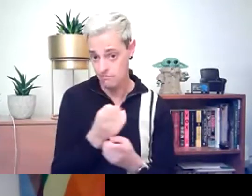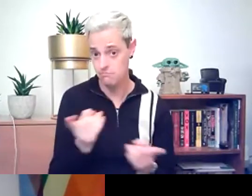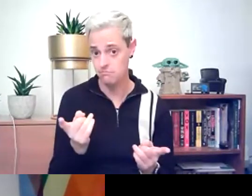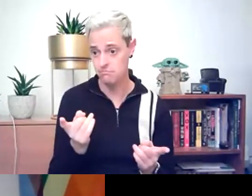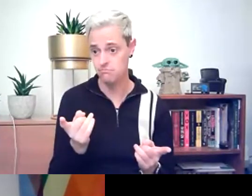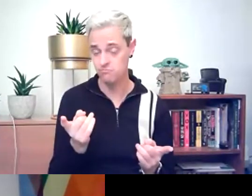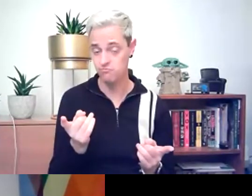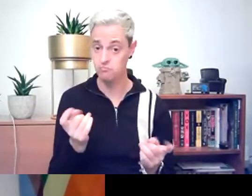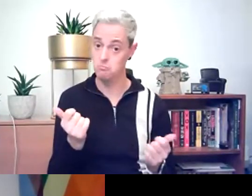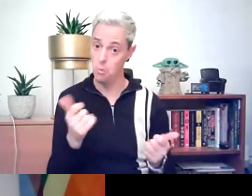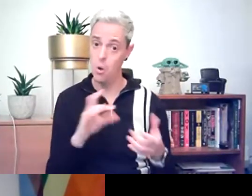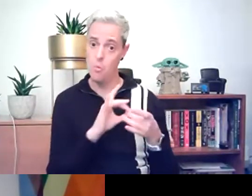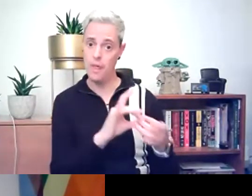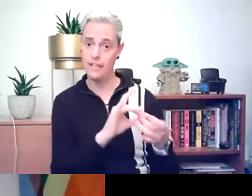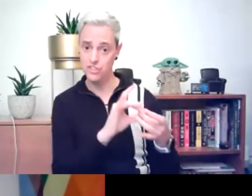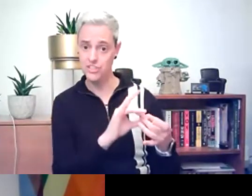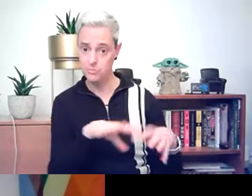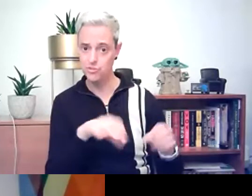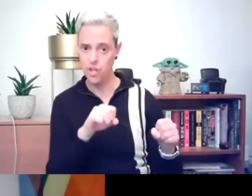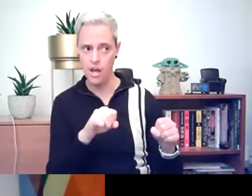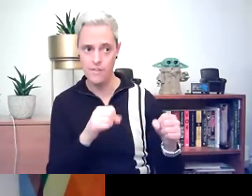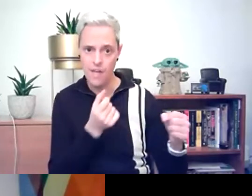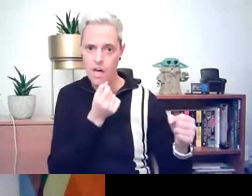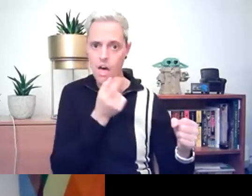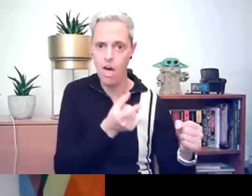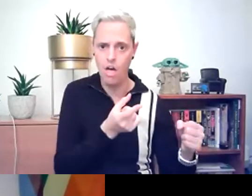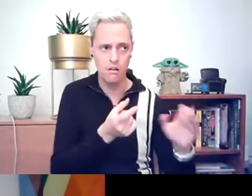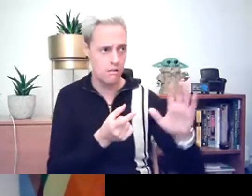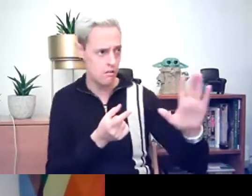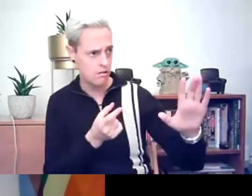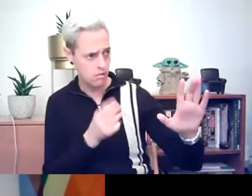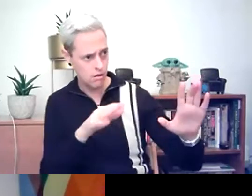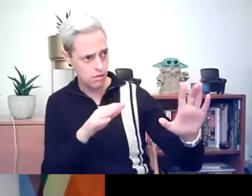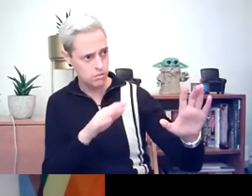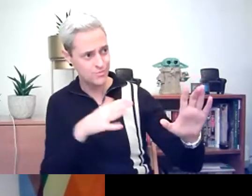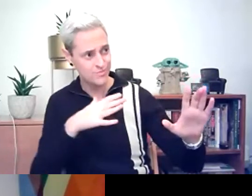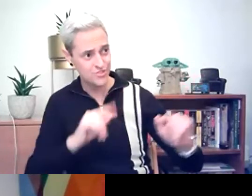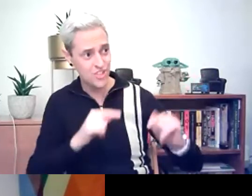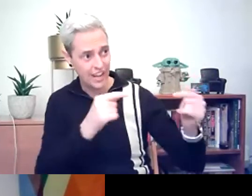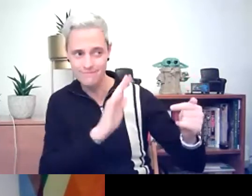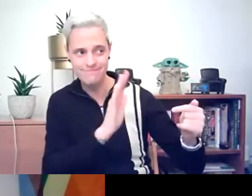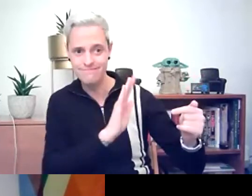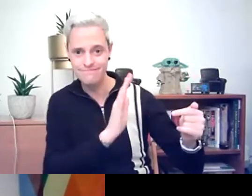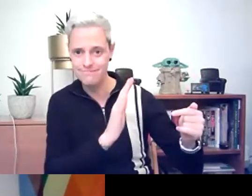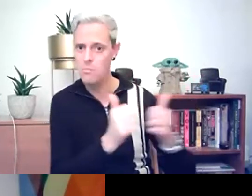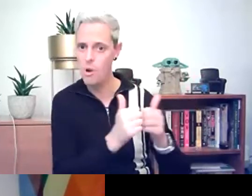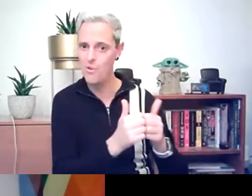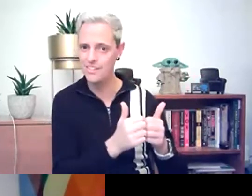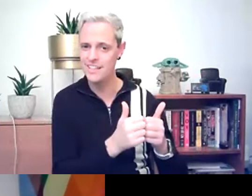a relationship you can challenge, things that people are saying that's really helpful. 18:34:36 What skills do you need to be able to have those conversations so stairs is crap